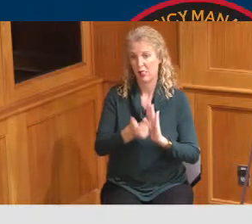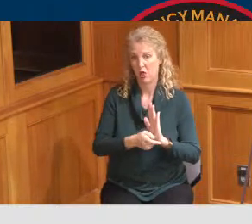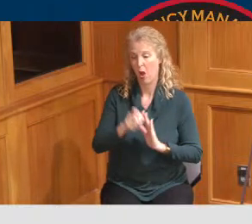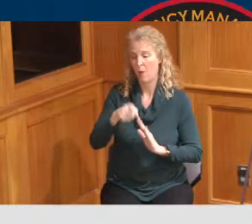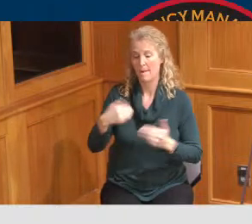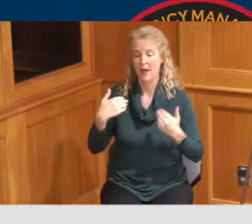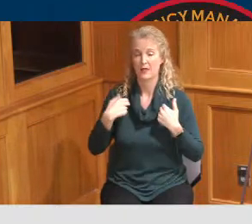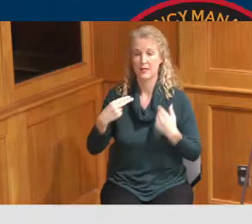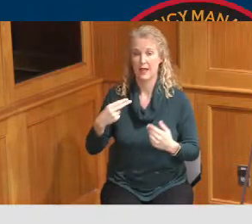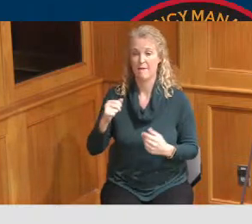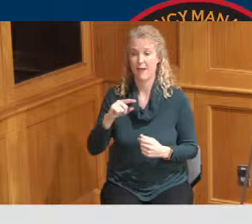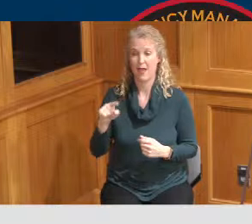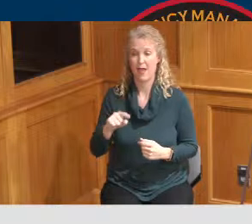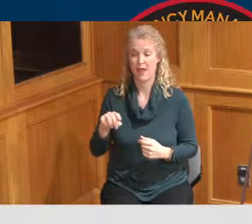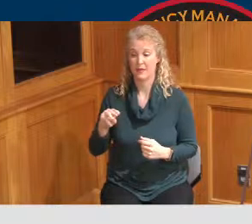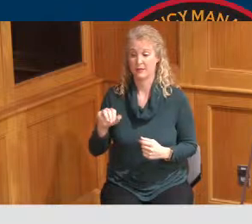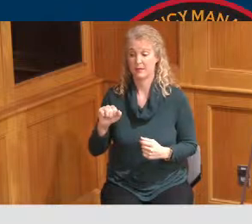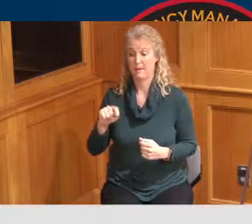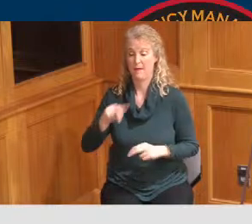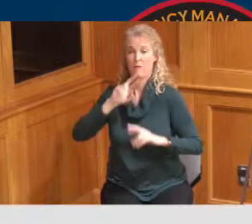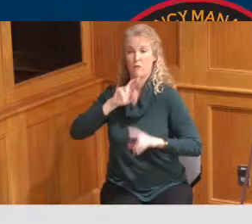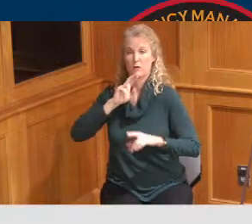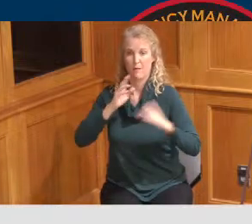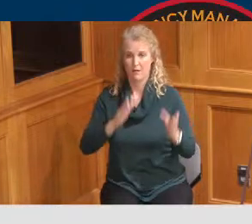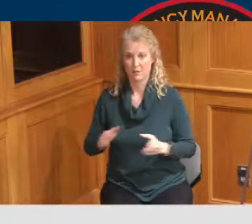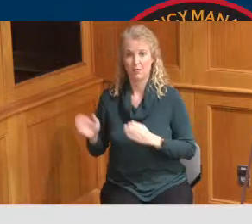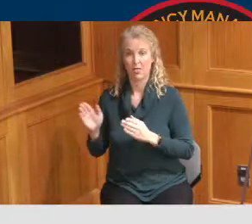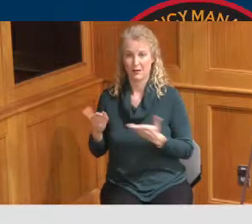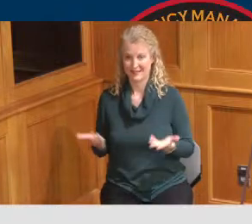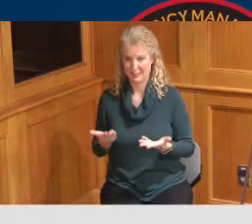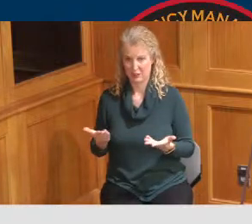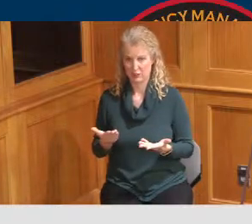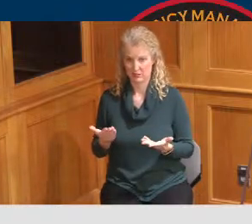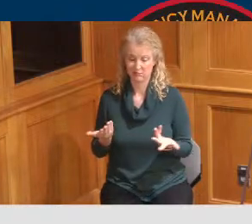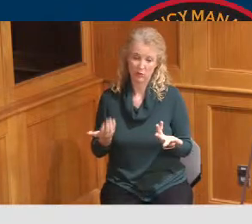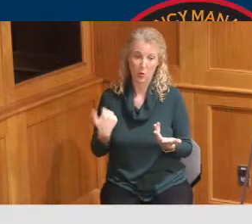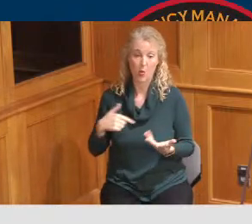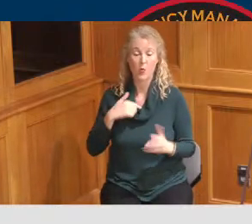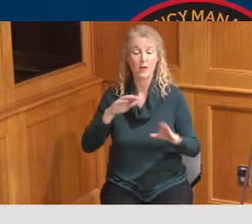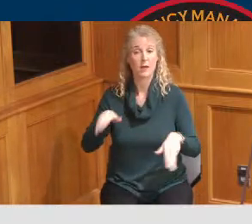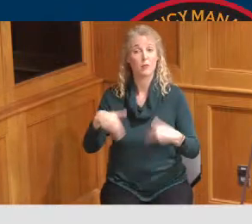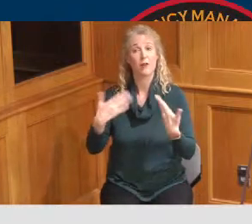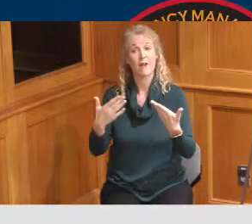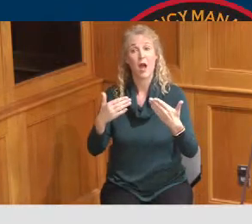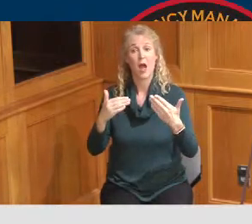plan at the county level we provide sort of the high level support and and most of the training